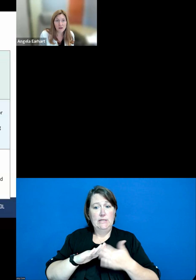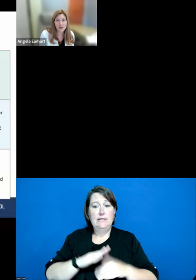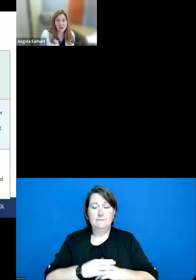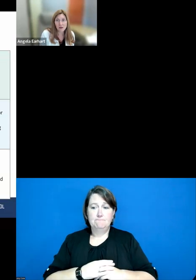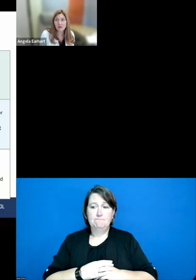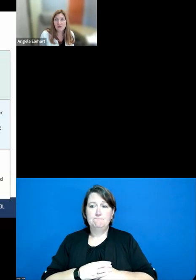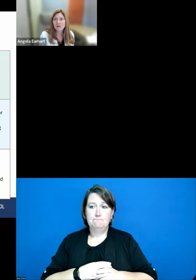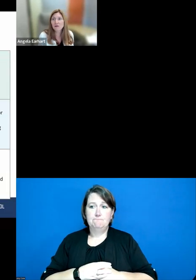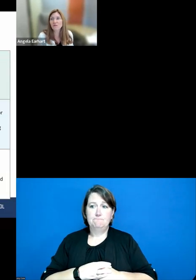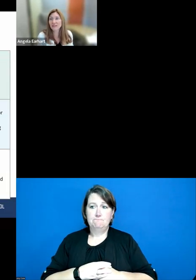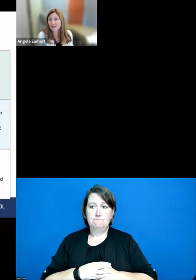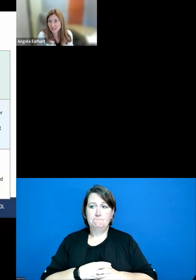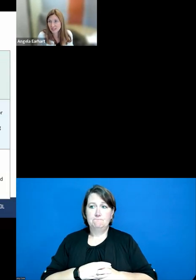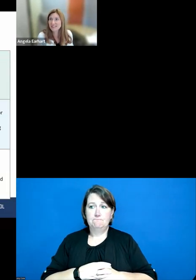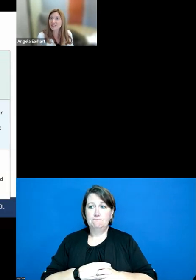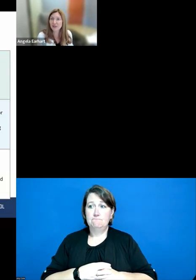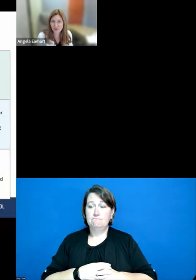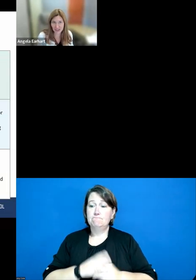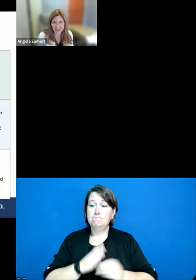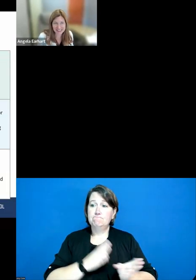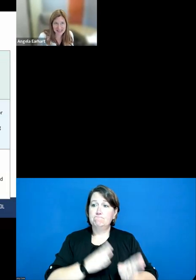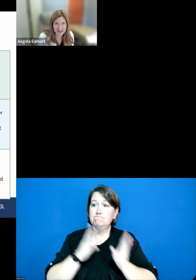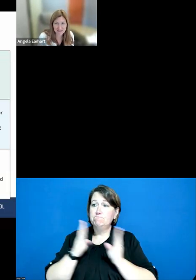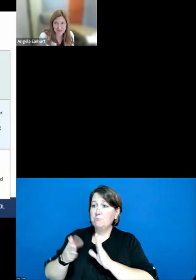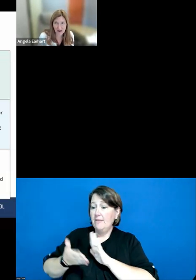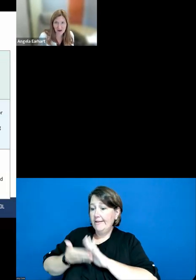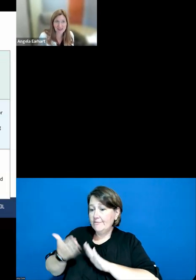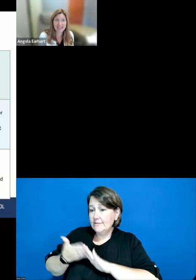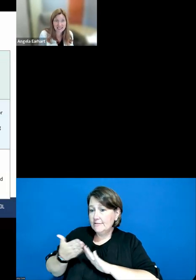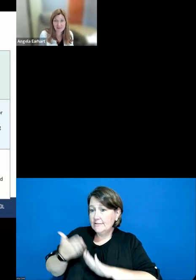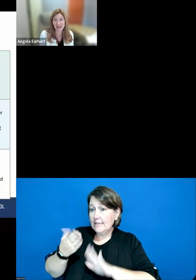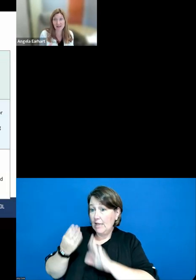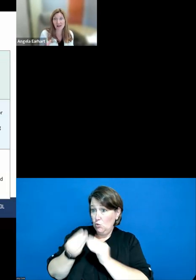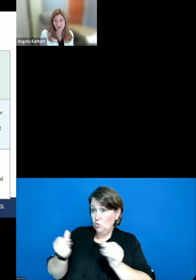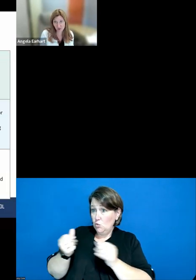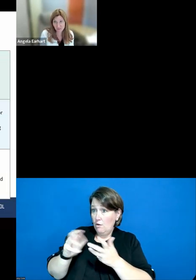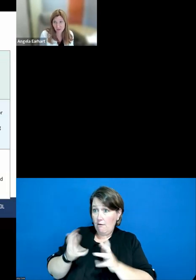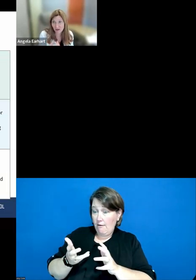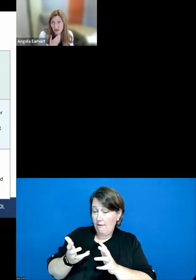So facilities and solutions on the system level.